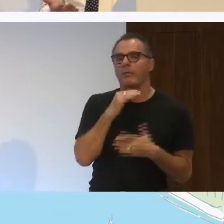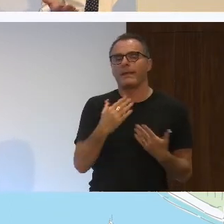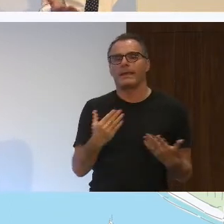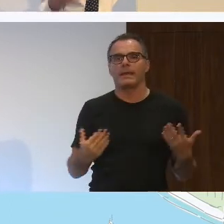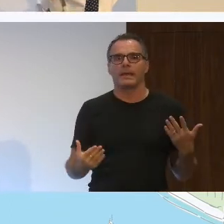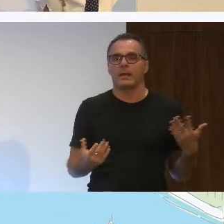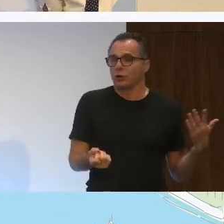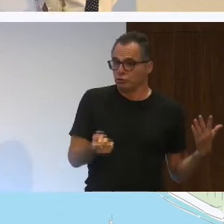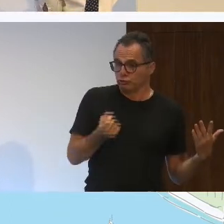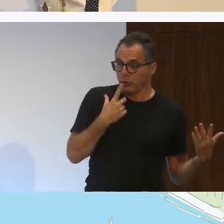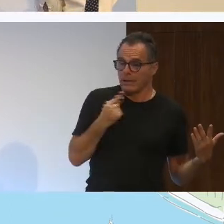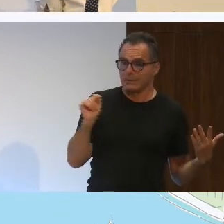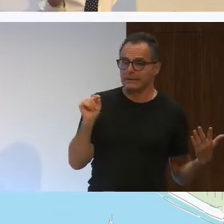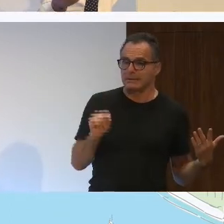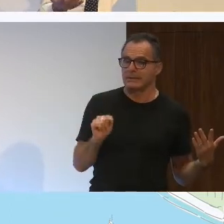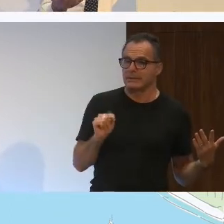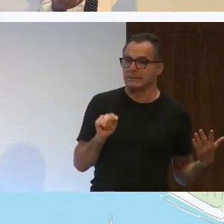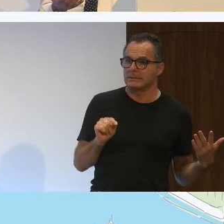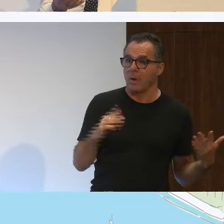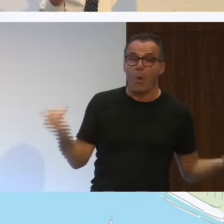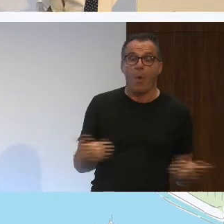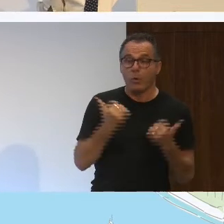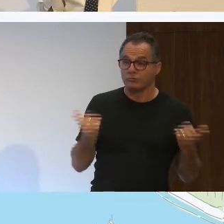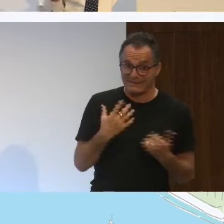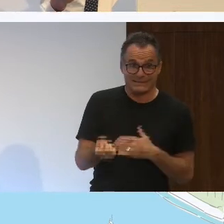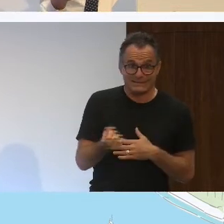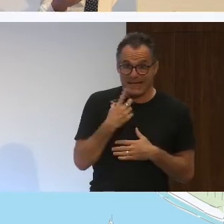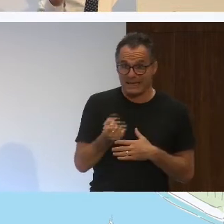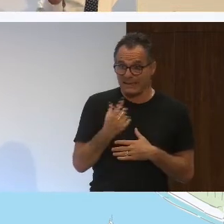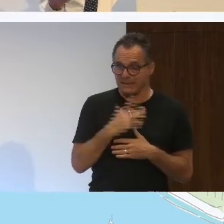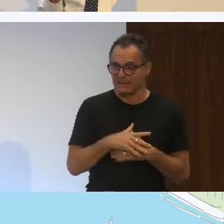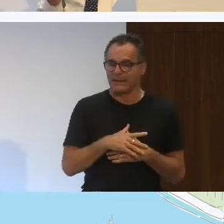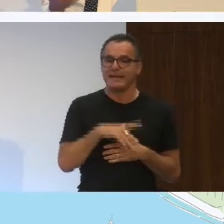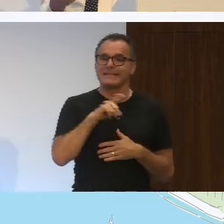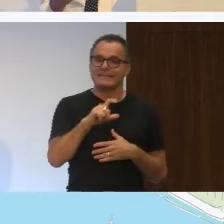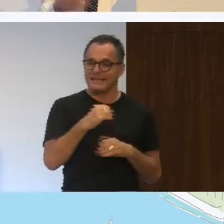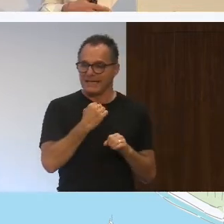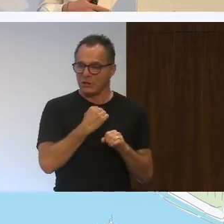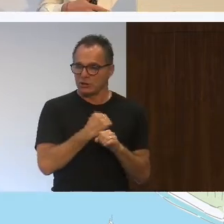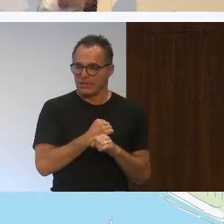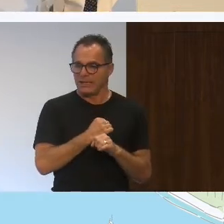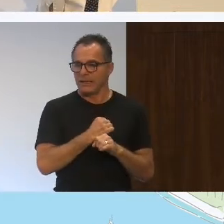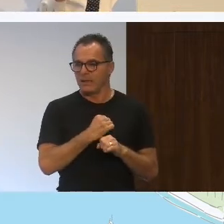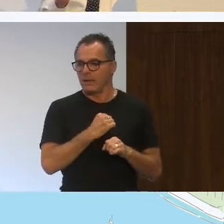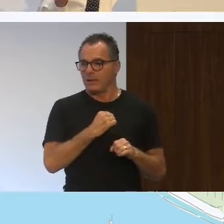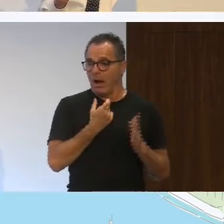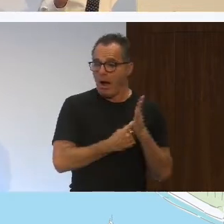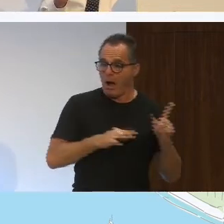drugs, which I've already taken CGRP receptor antagonists. So they had a much shorter half life.